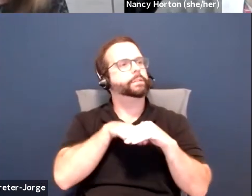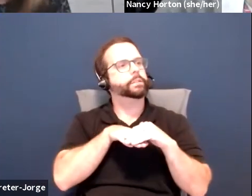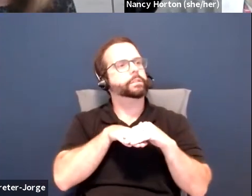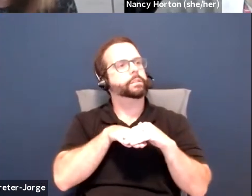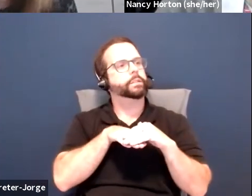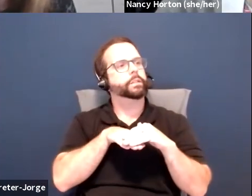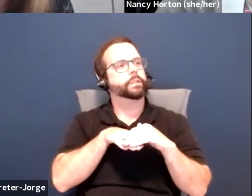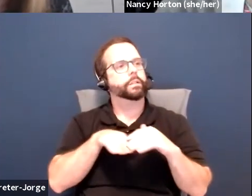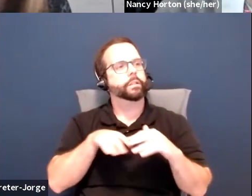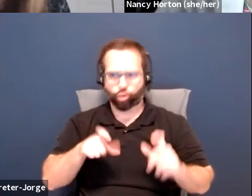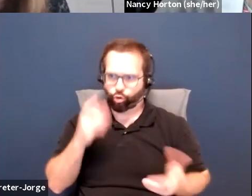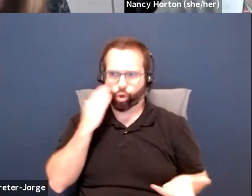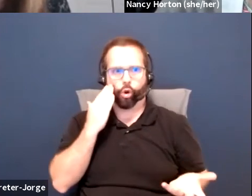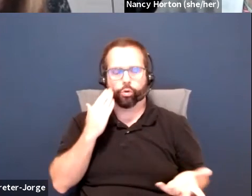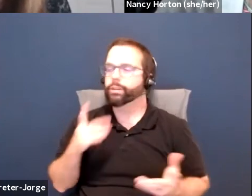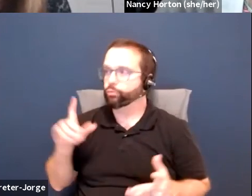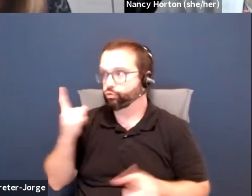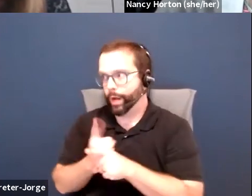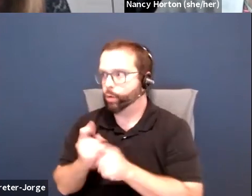community is accessible is something out.